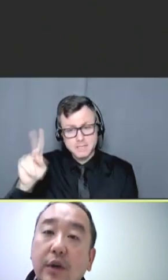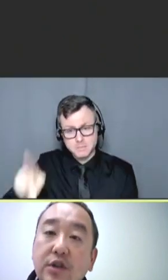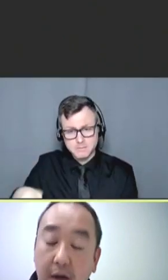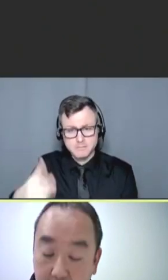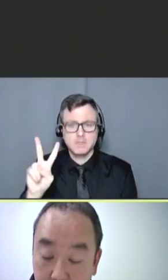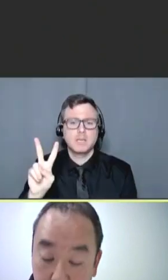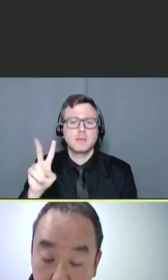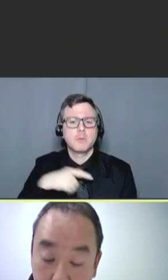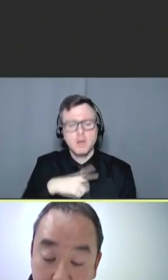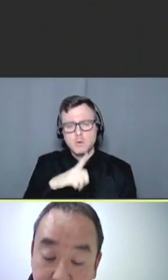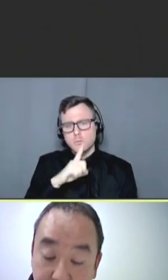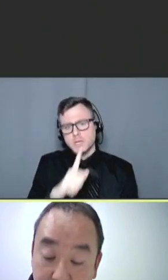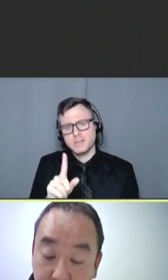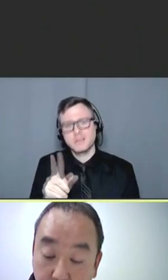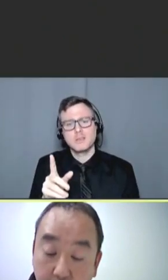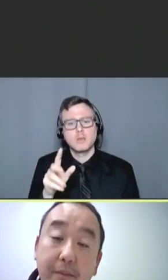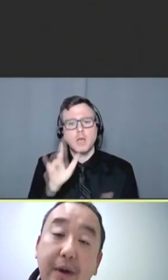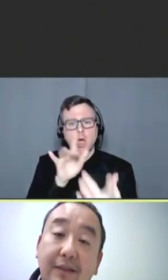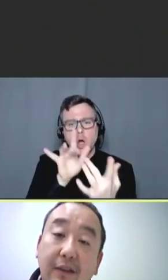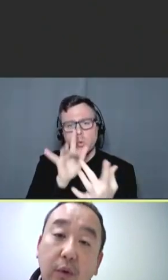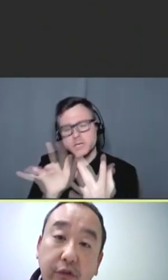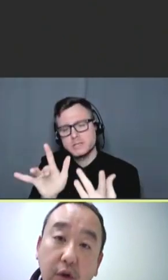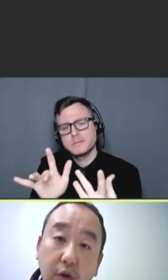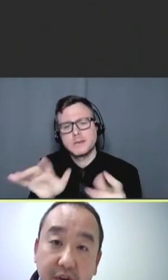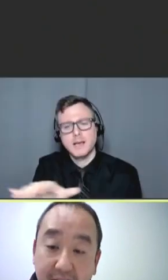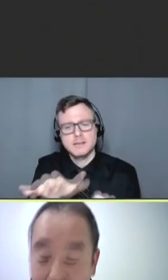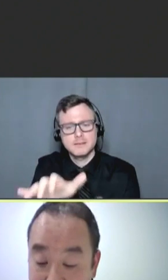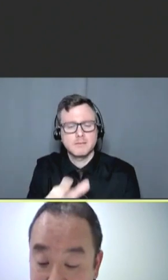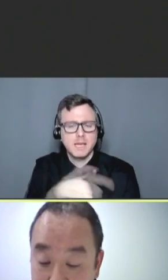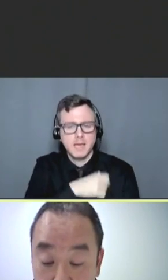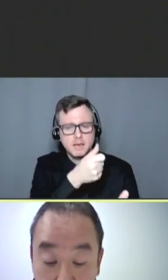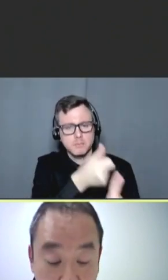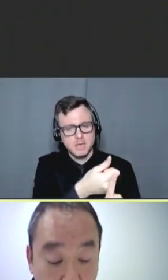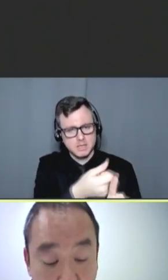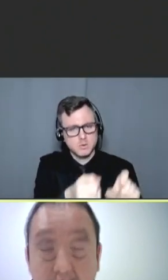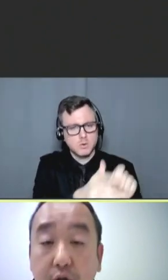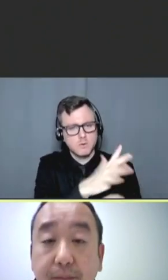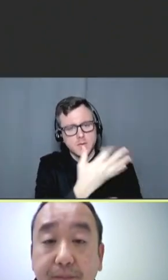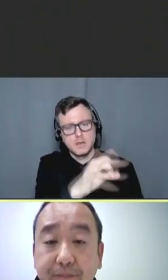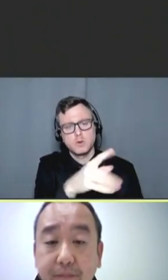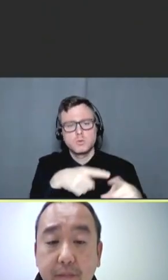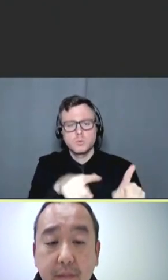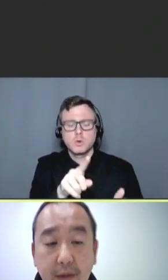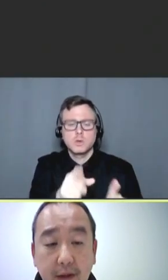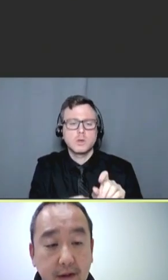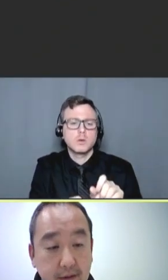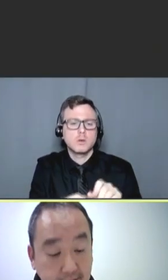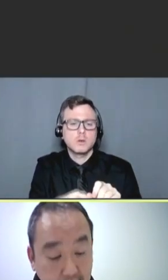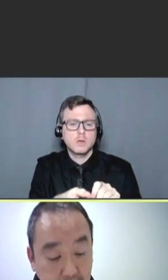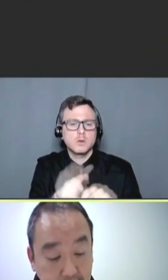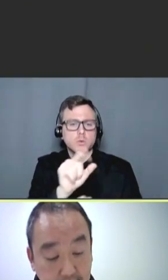outreach activities or impacts, as well as COVID-19 in 2022. Next slide, please.